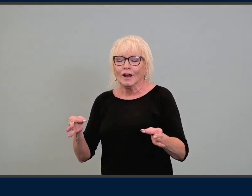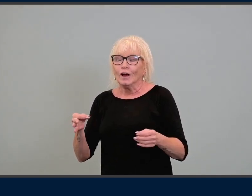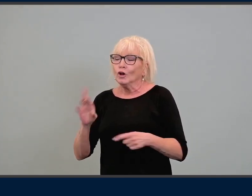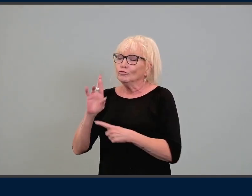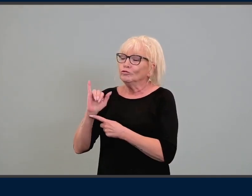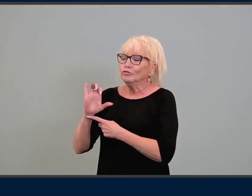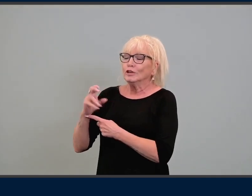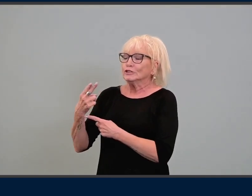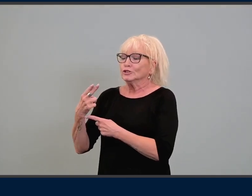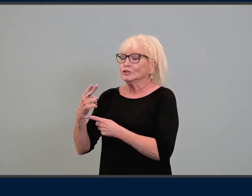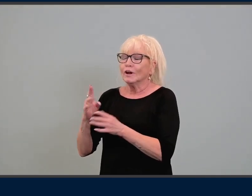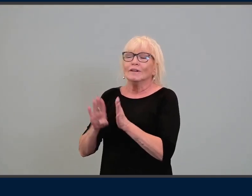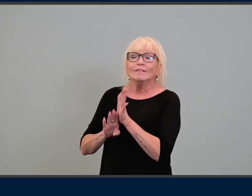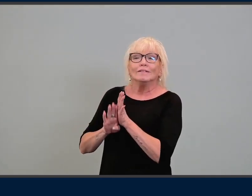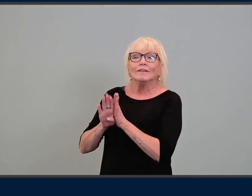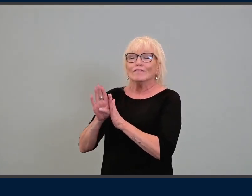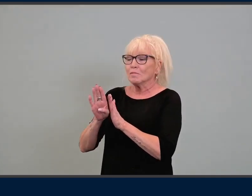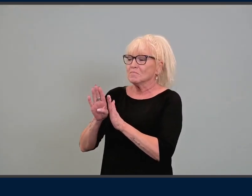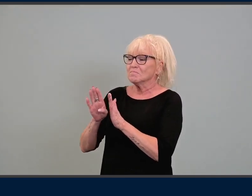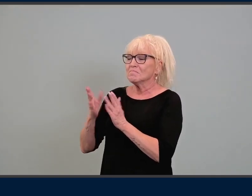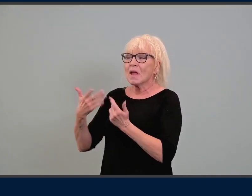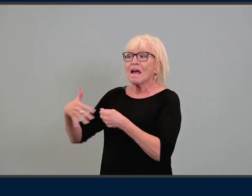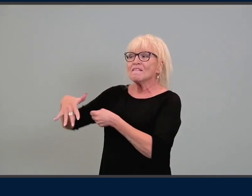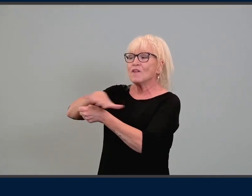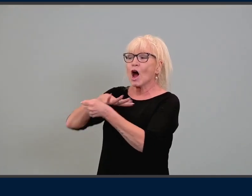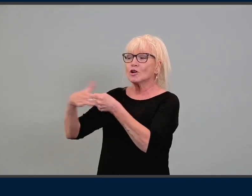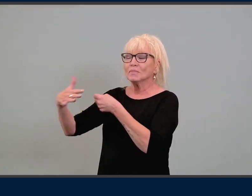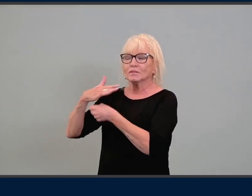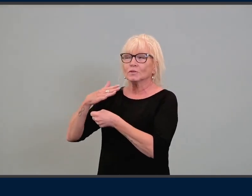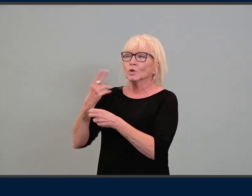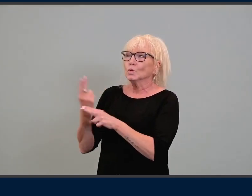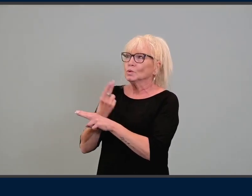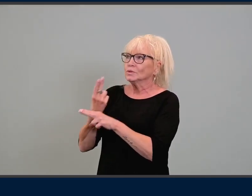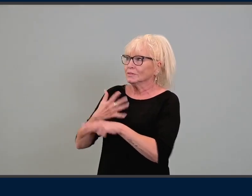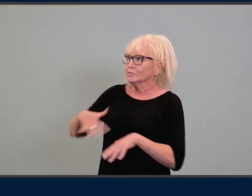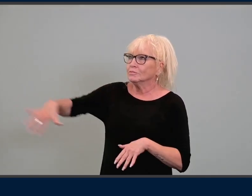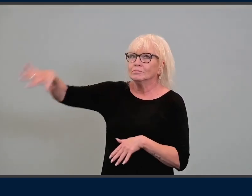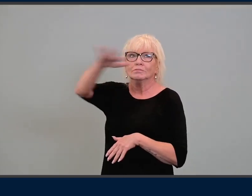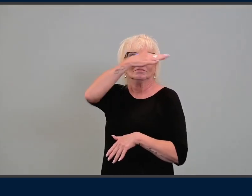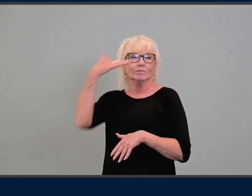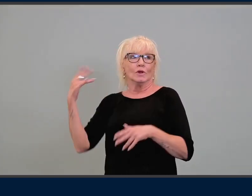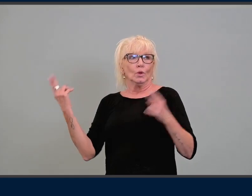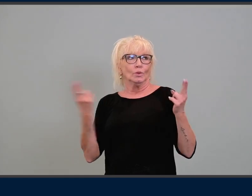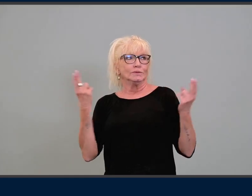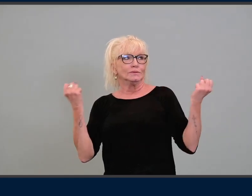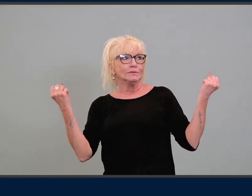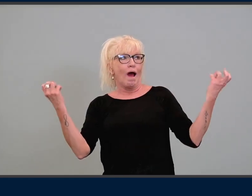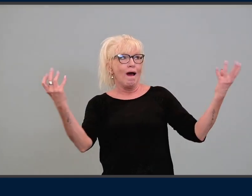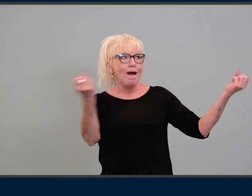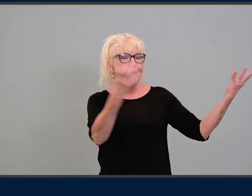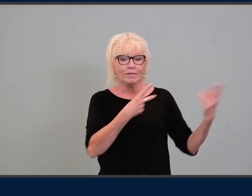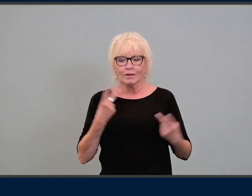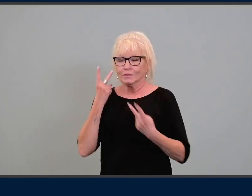Also, it assists in planning that language-rich development that happens